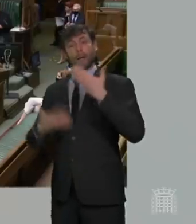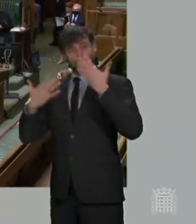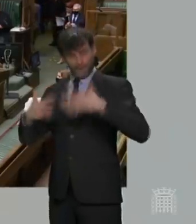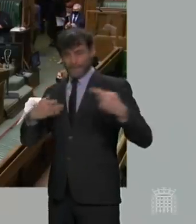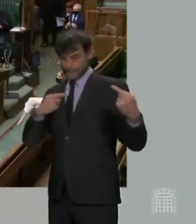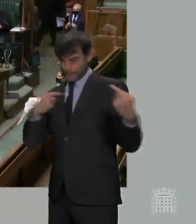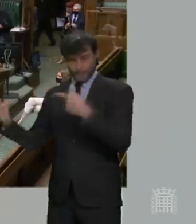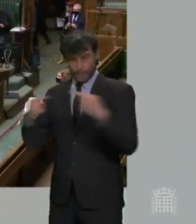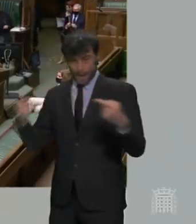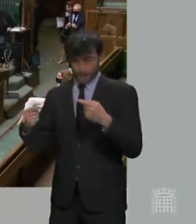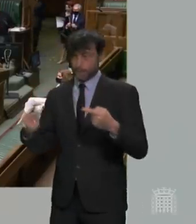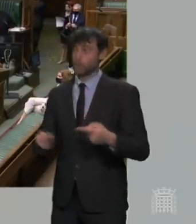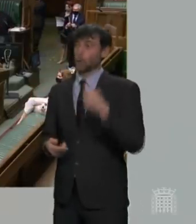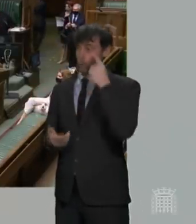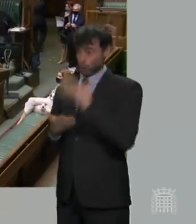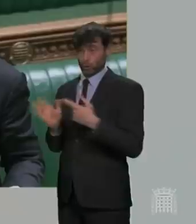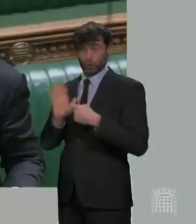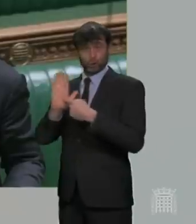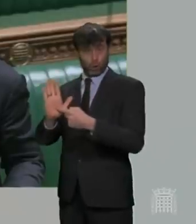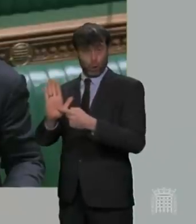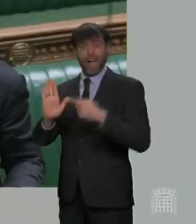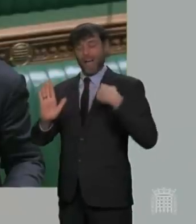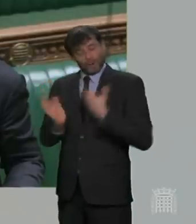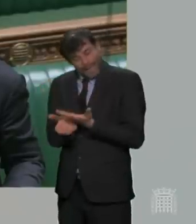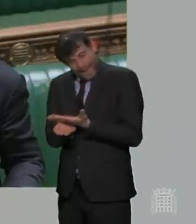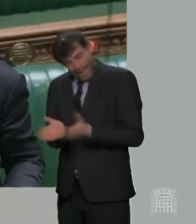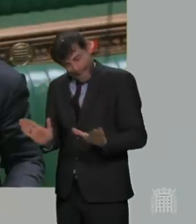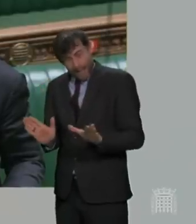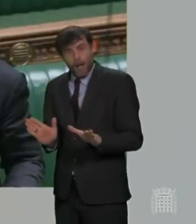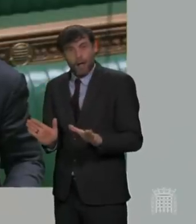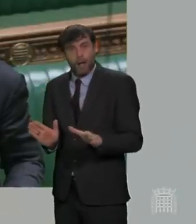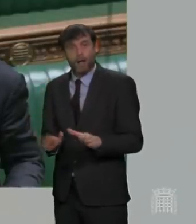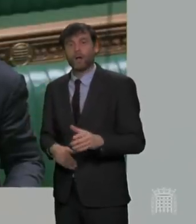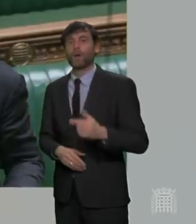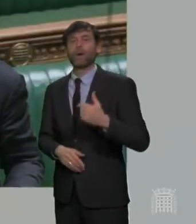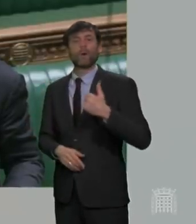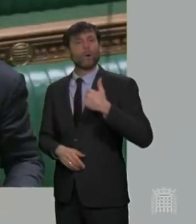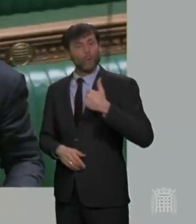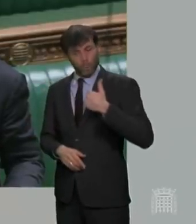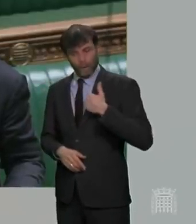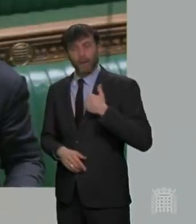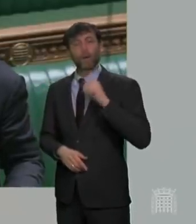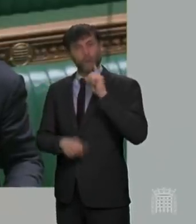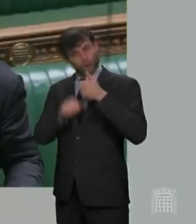as Hansard will show, I was explicit that we would not divide the House. Can you, Mr Speaker,